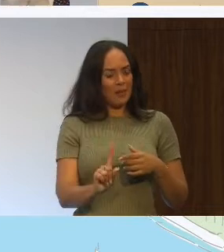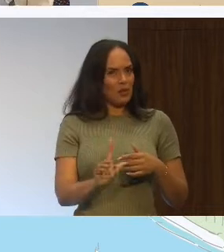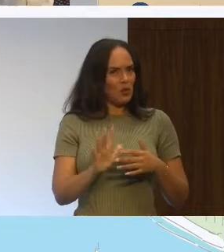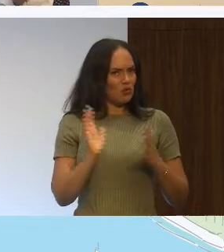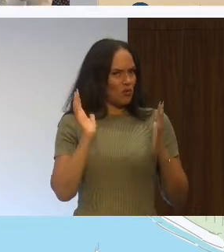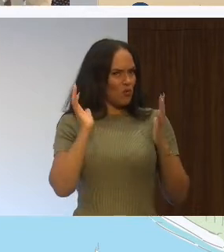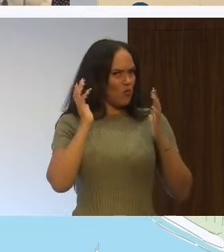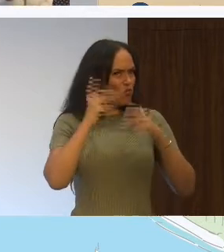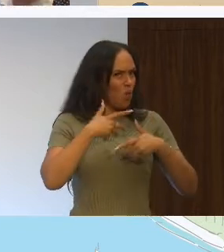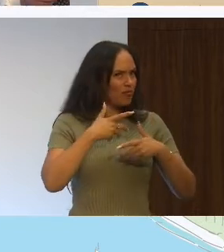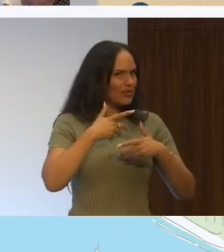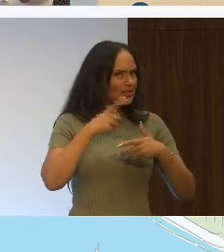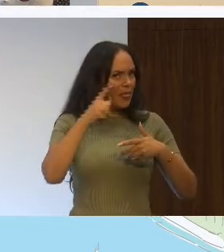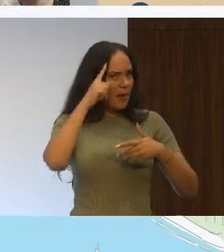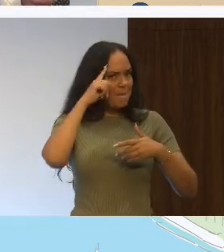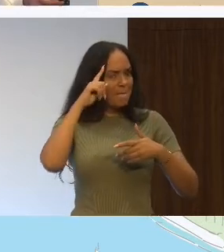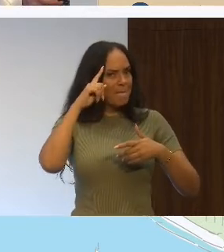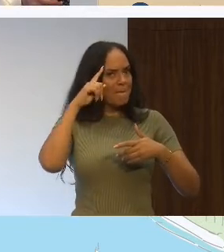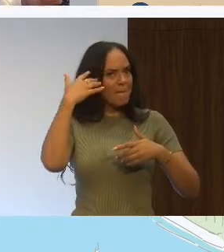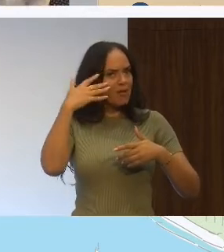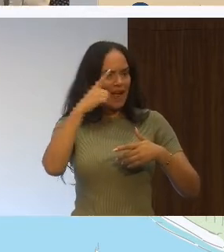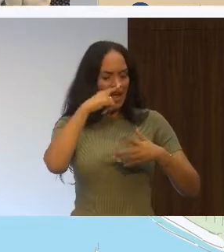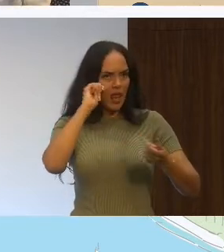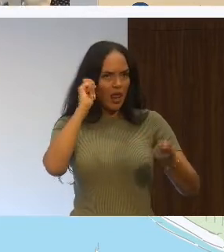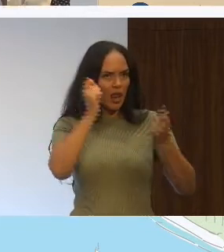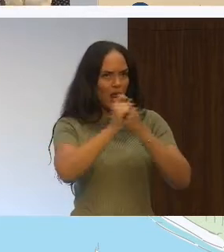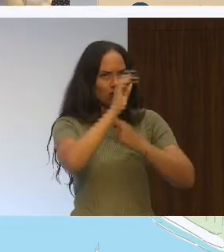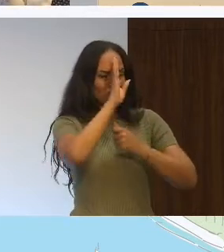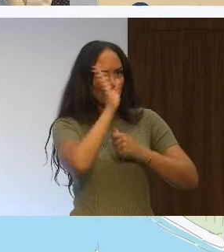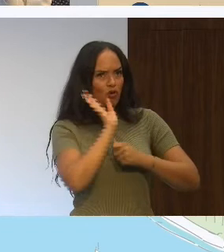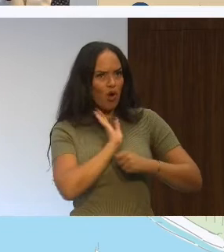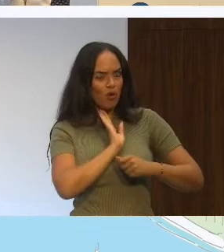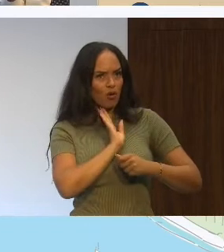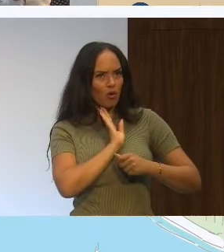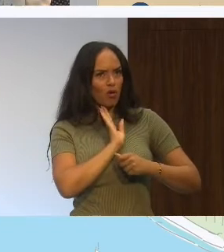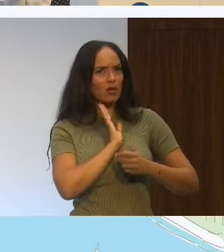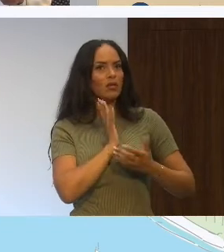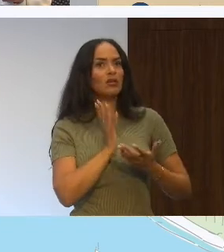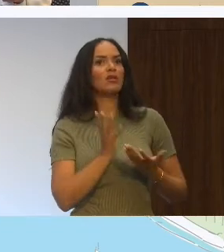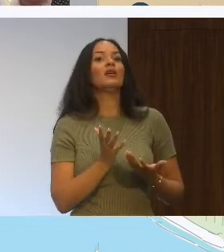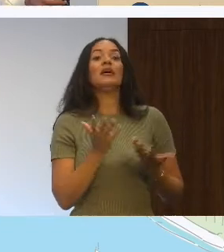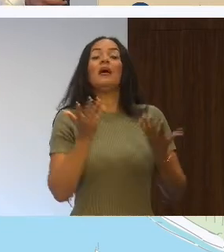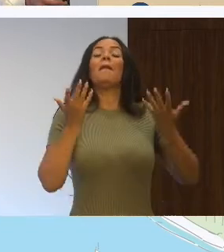migraine content into a stroke. I have had a few patients that have had migraines that have turned into a stroke, but never in the context of